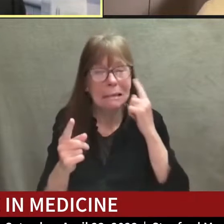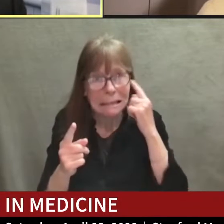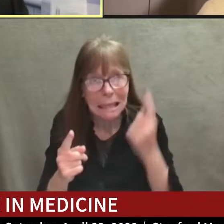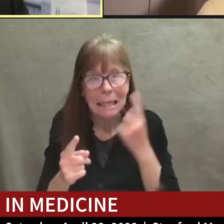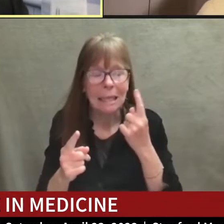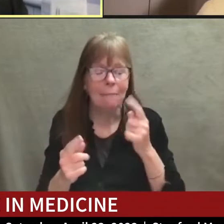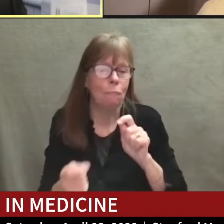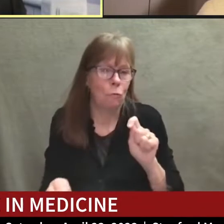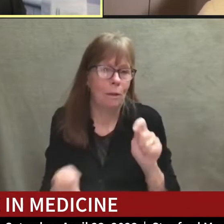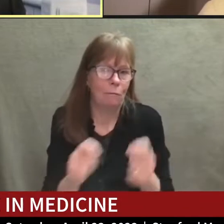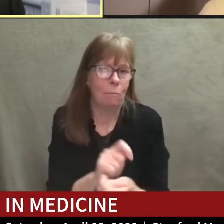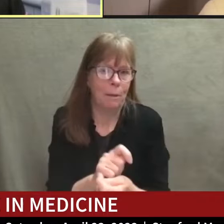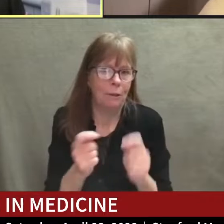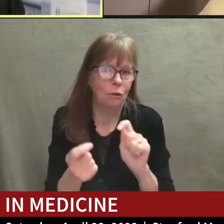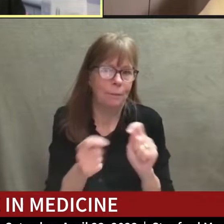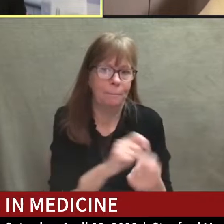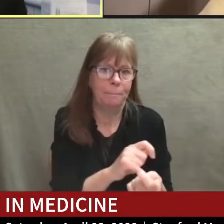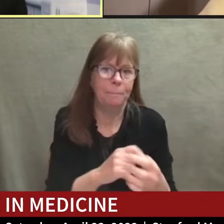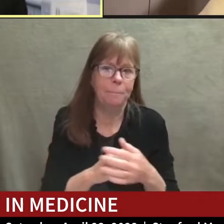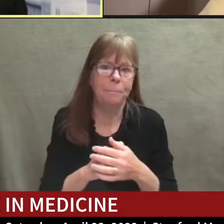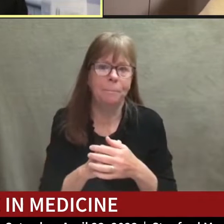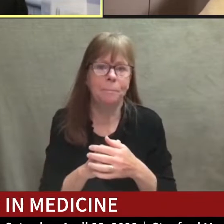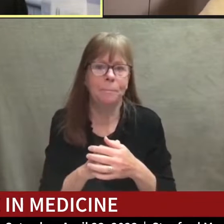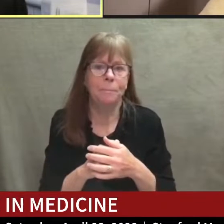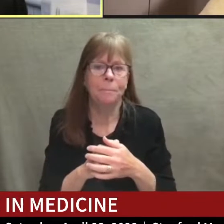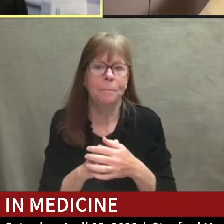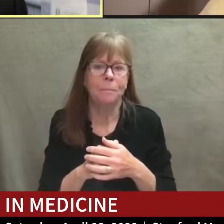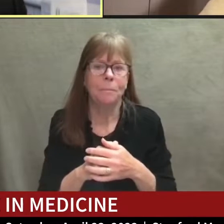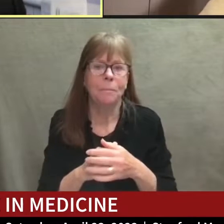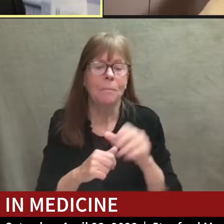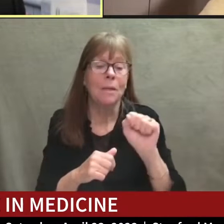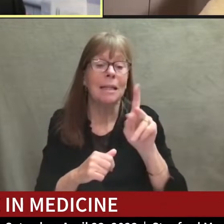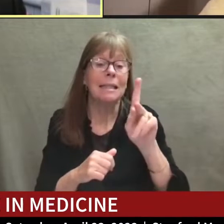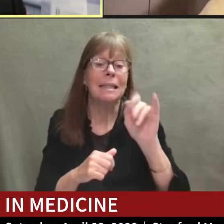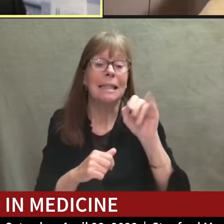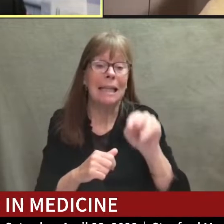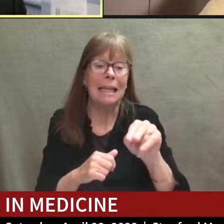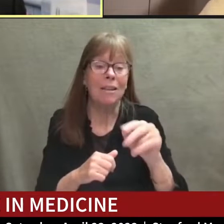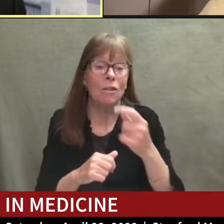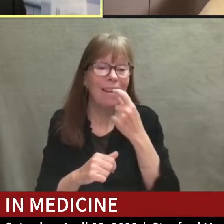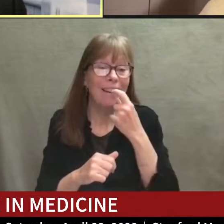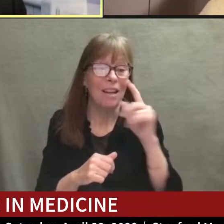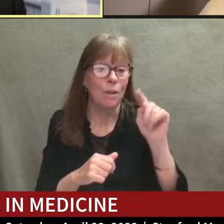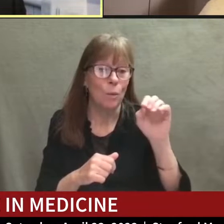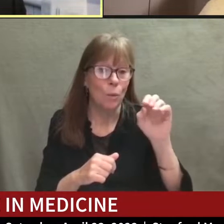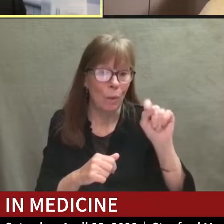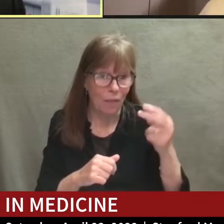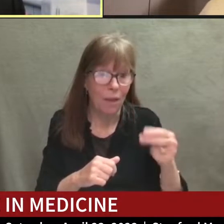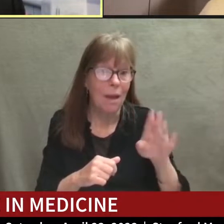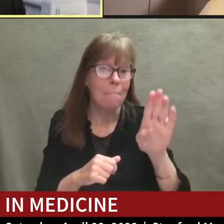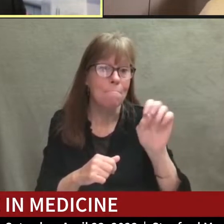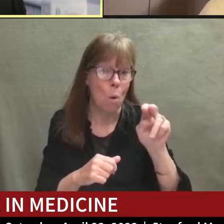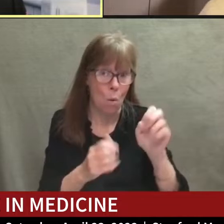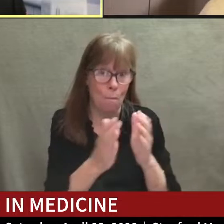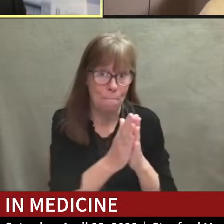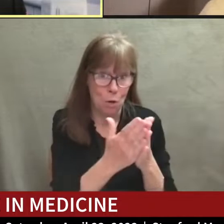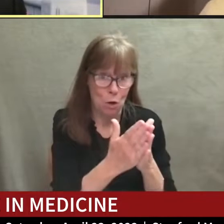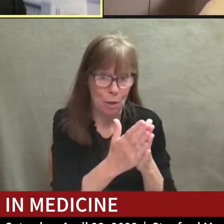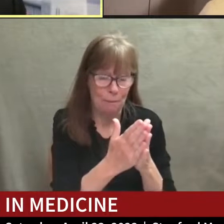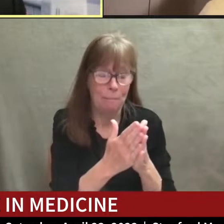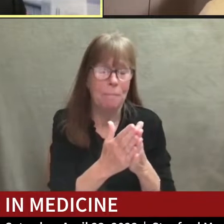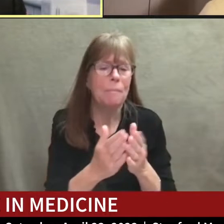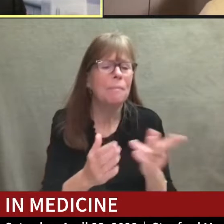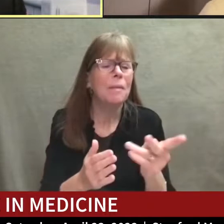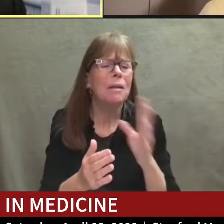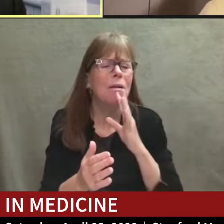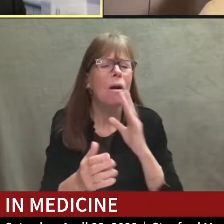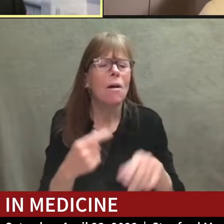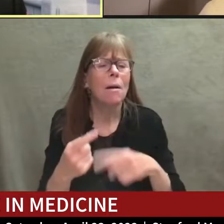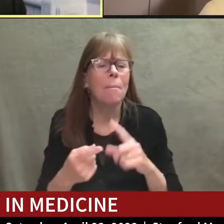umm—in the “Skin, Tooth, and Bone” book, they talk about like the disability bureaucratic